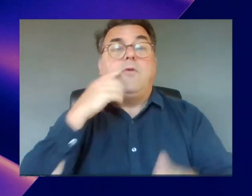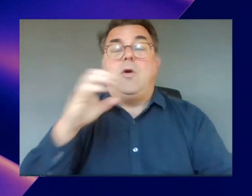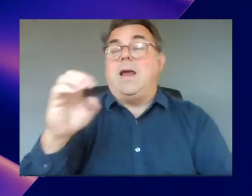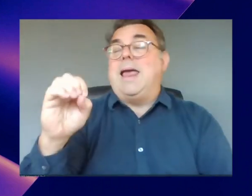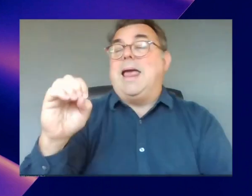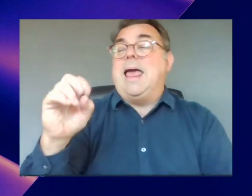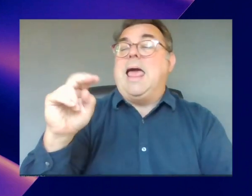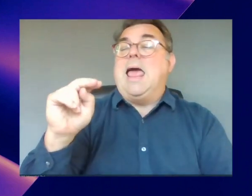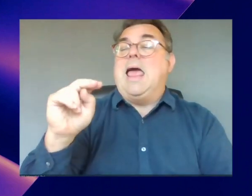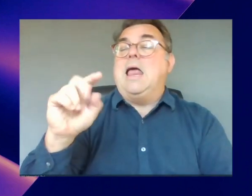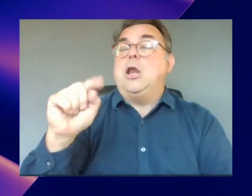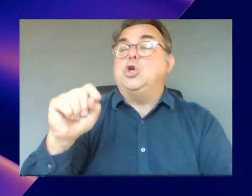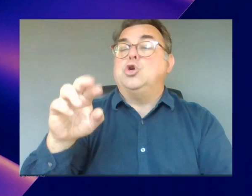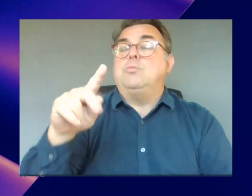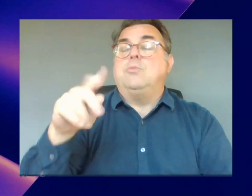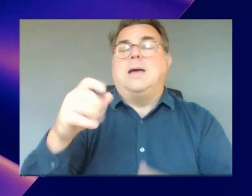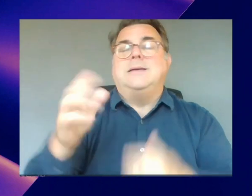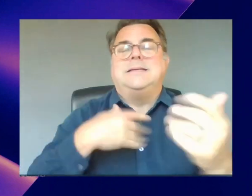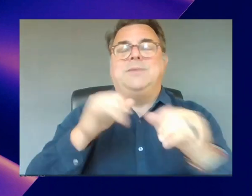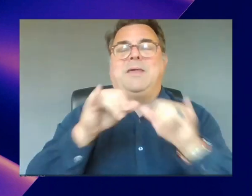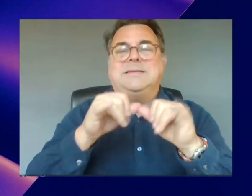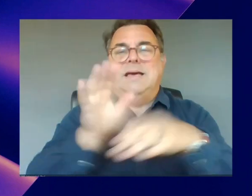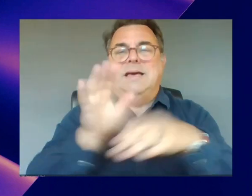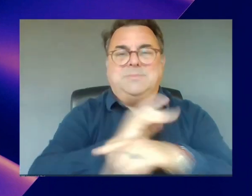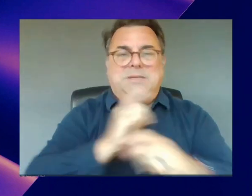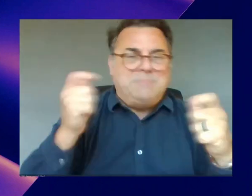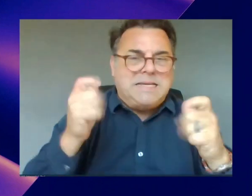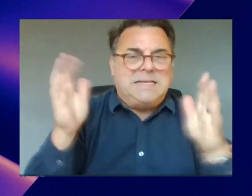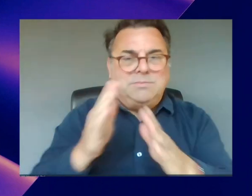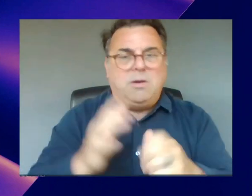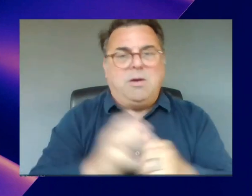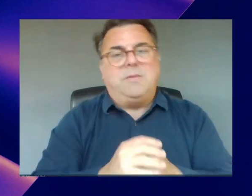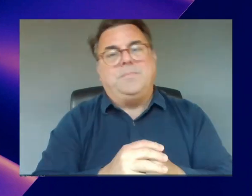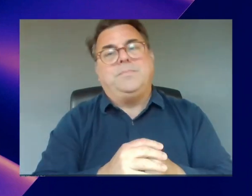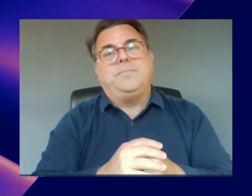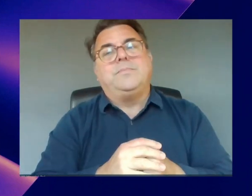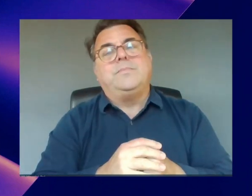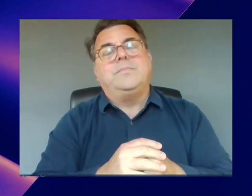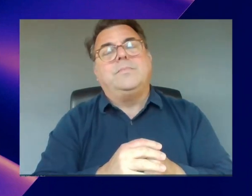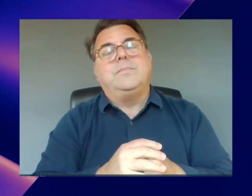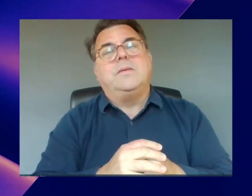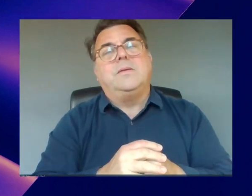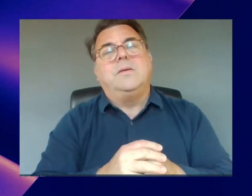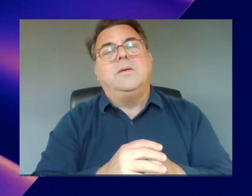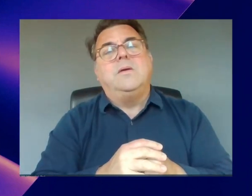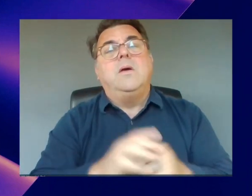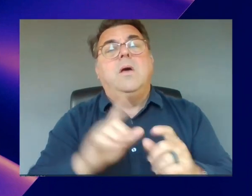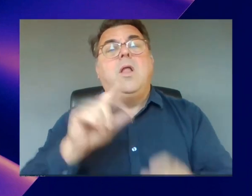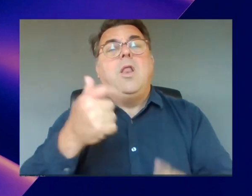So that's kind of one thing I wanted to put out there. In terms of something you said that right, logs have some very interesting data